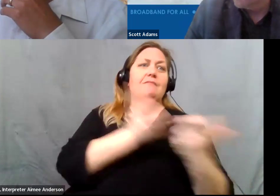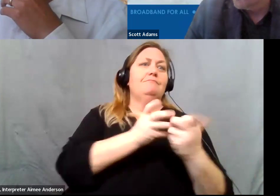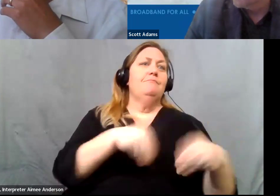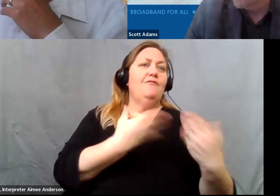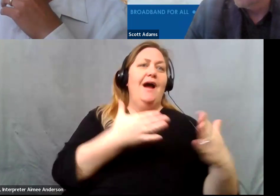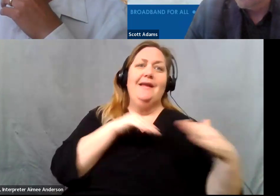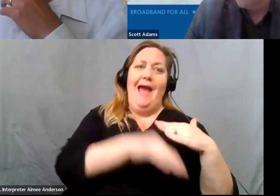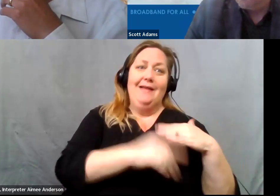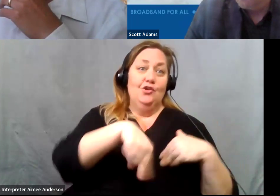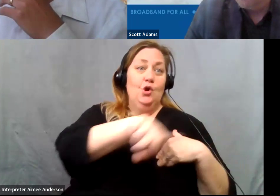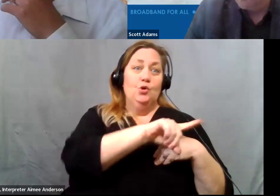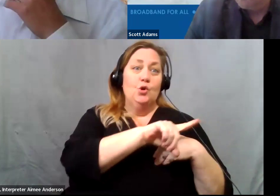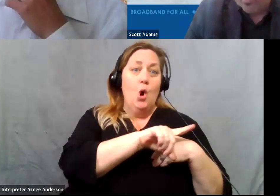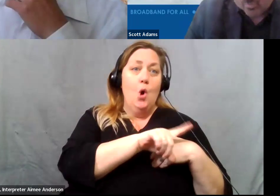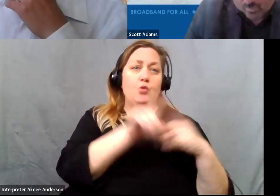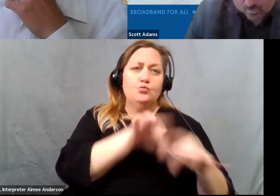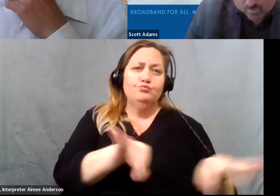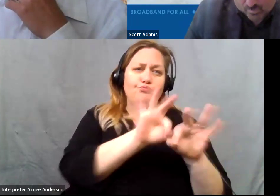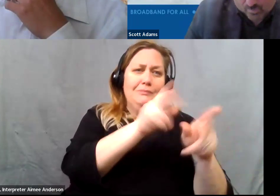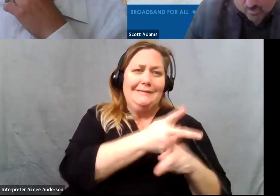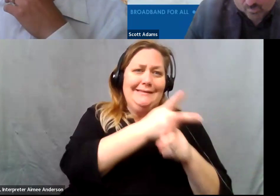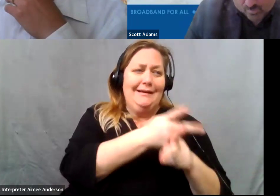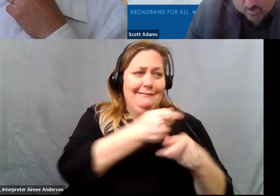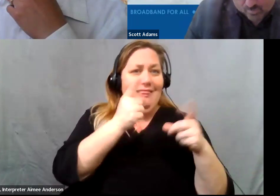particular. Not having access, to those particular bottle cares that allow us to stay healthy,